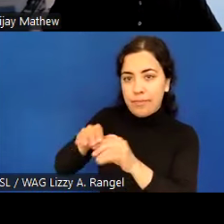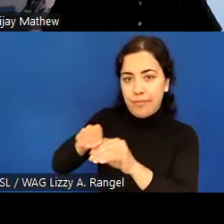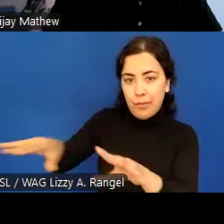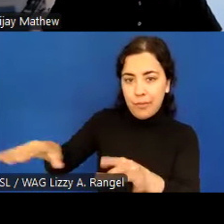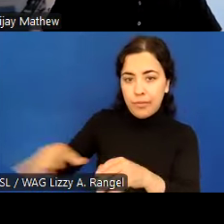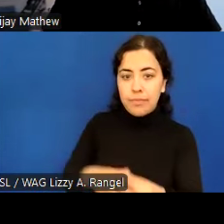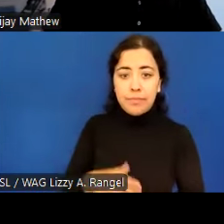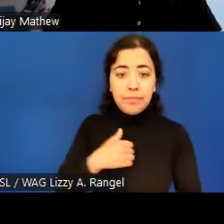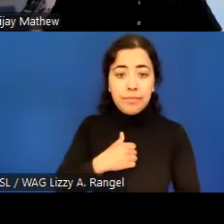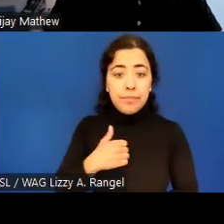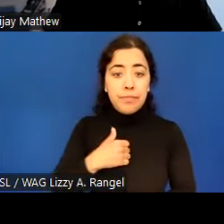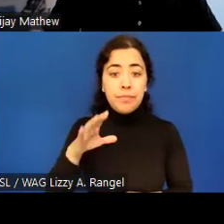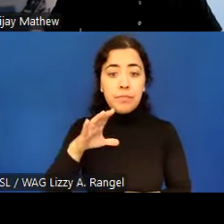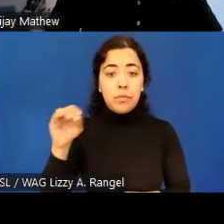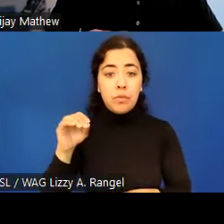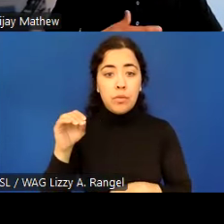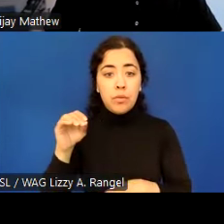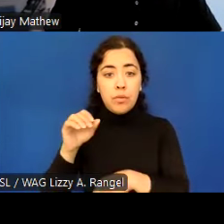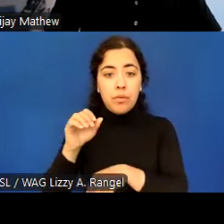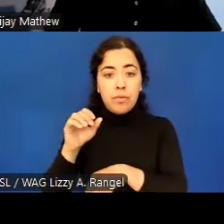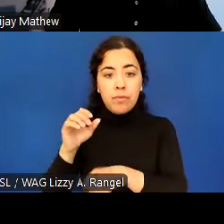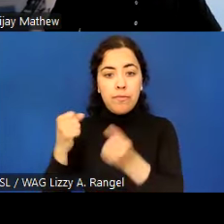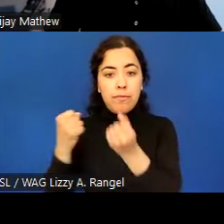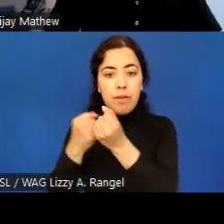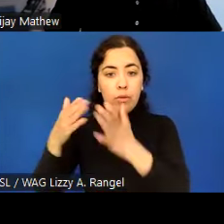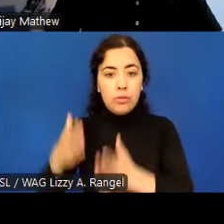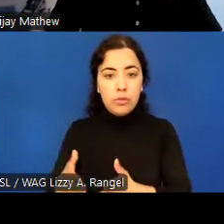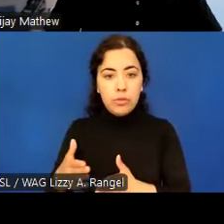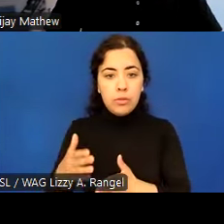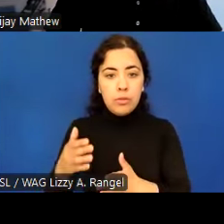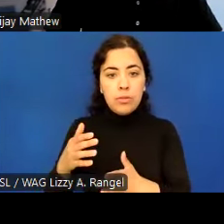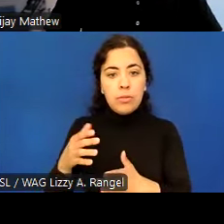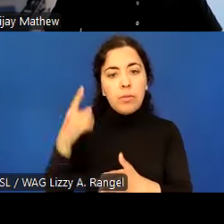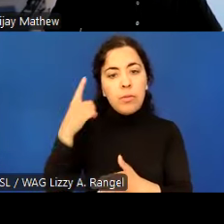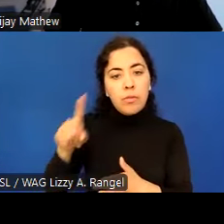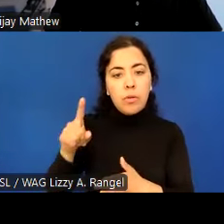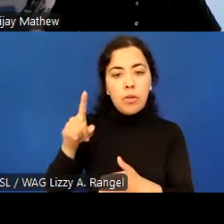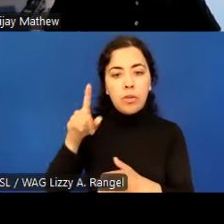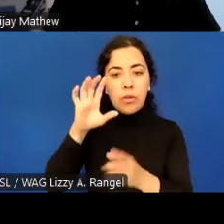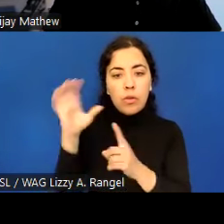for howlround theater commons, which is based at Emerson college in Boston, Massachusetts.